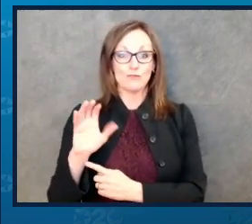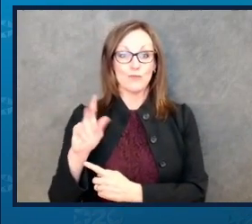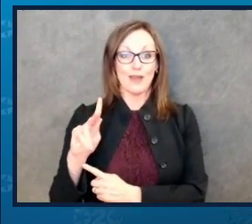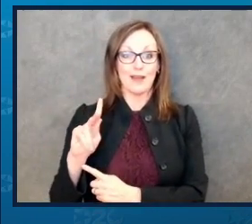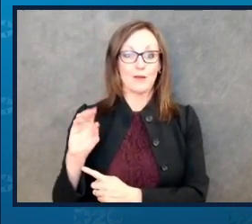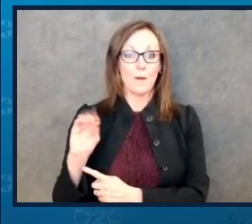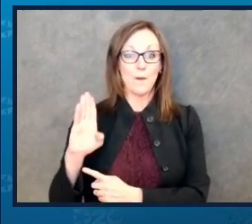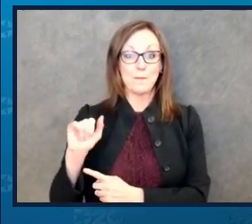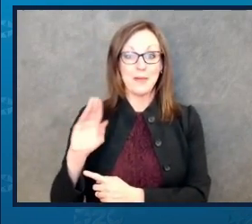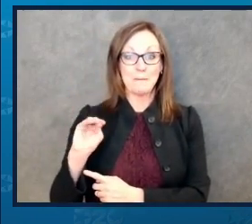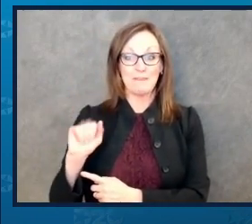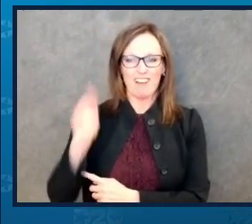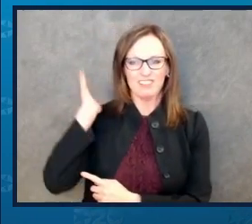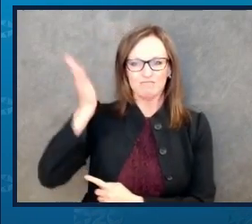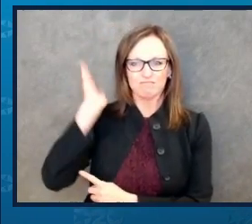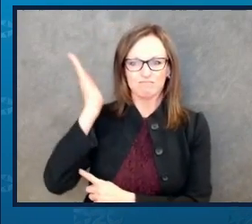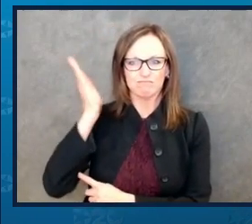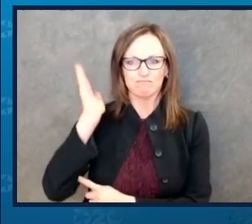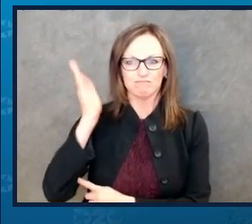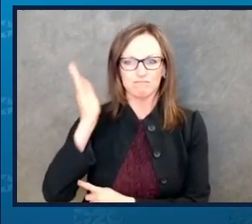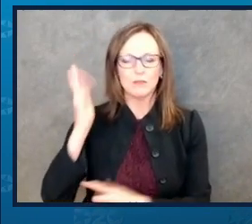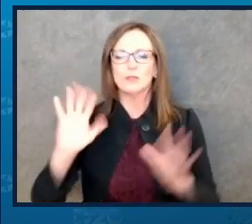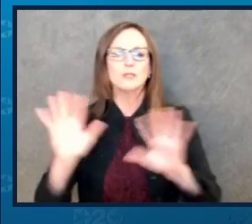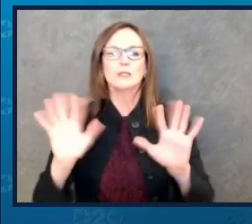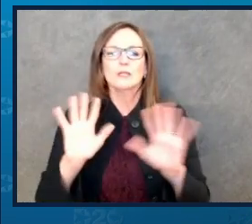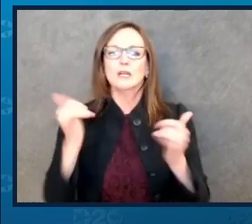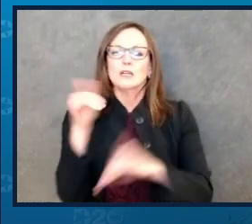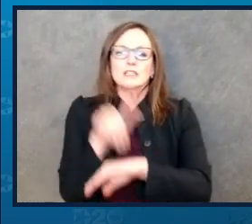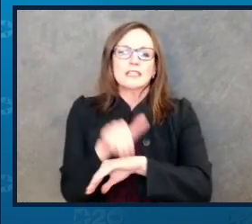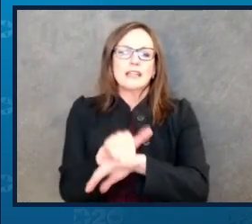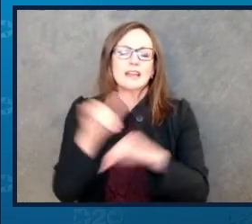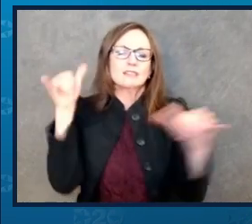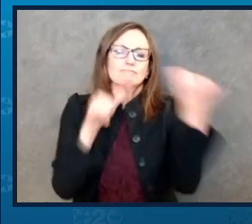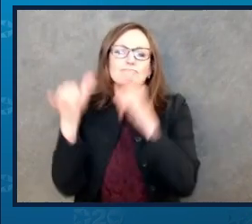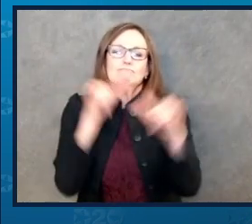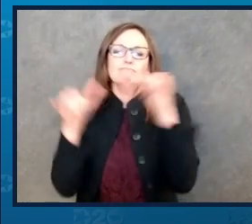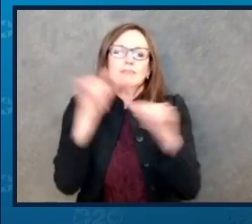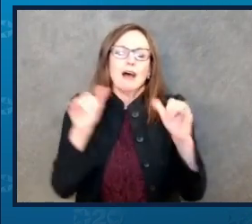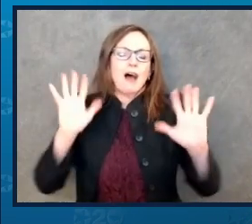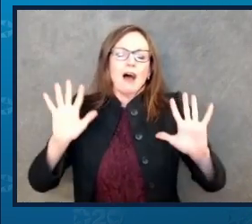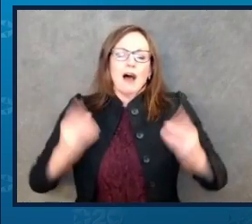UNFORGETTABLE NIGHT FILLED WITH IMPORTANT VOICES.